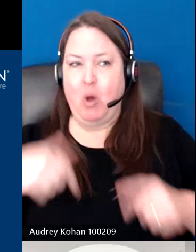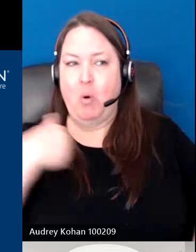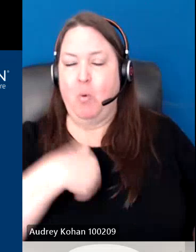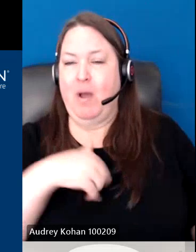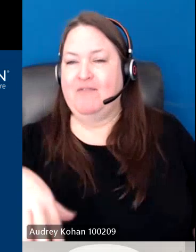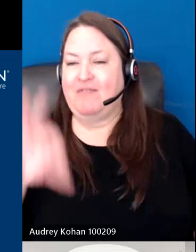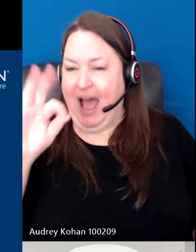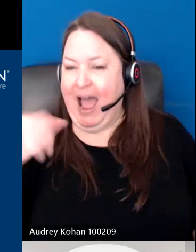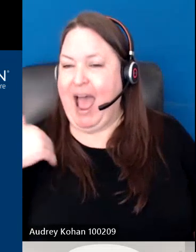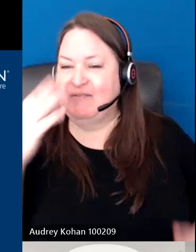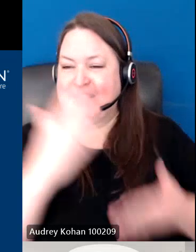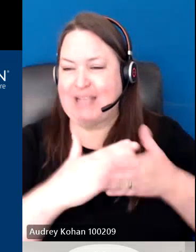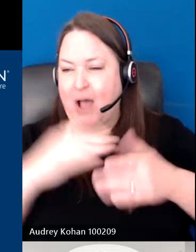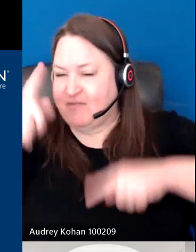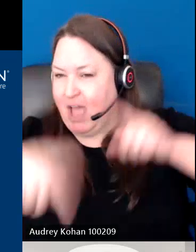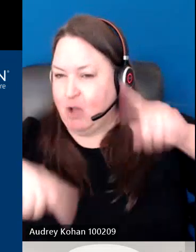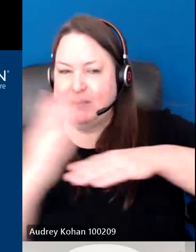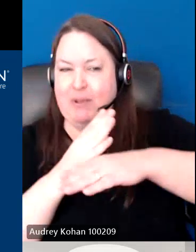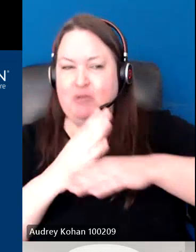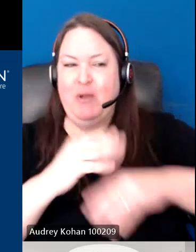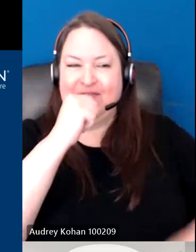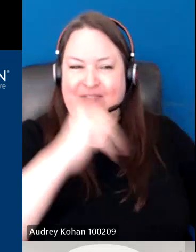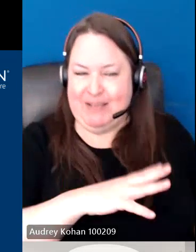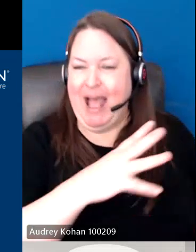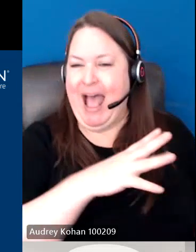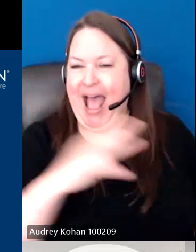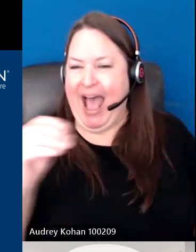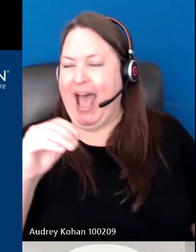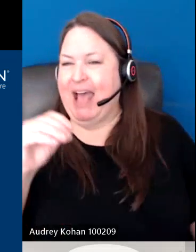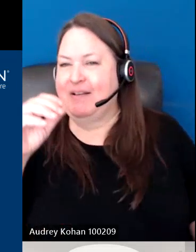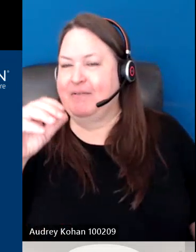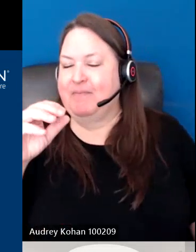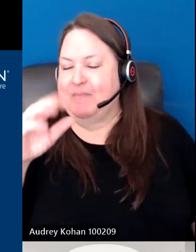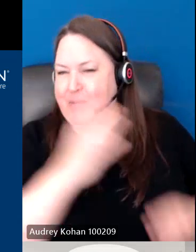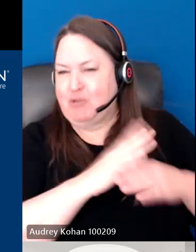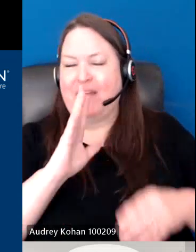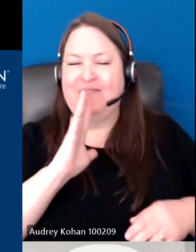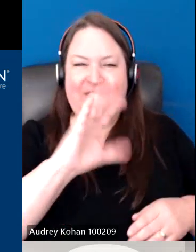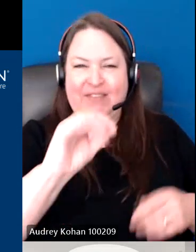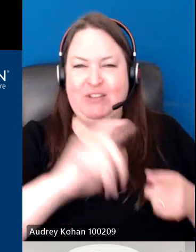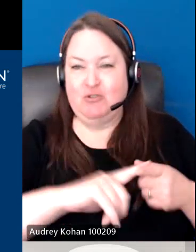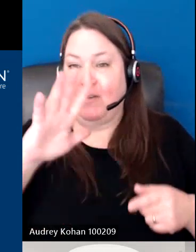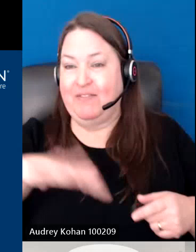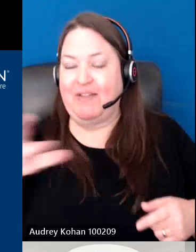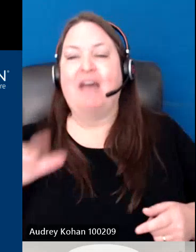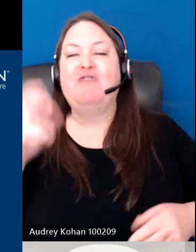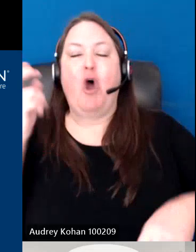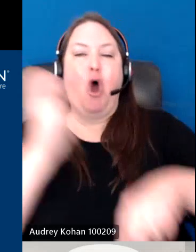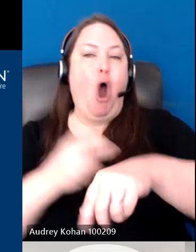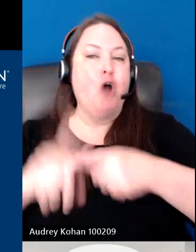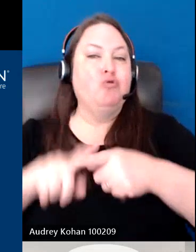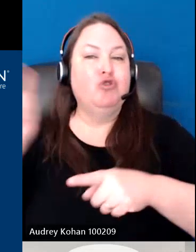variations between females age 50 to 55 I mean it's hard enough to just train staff or educate